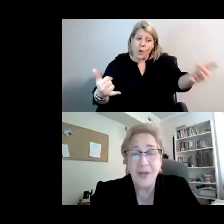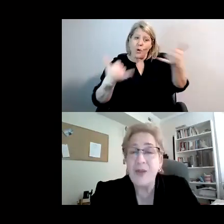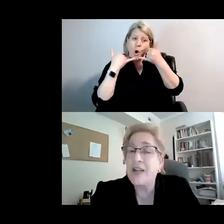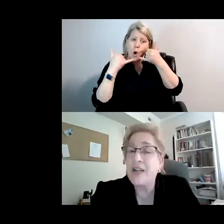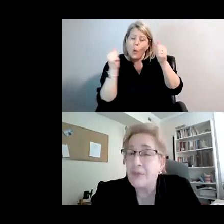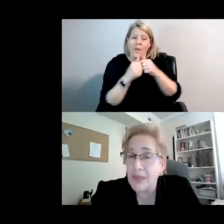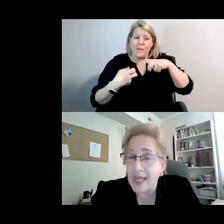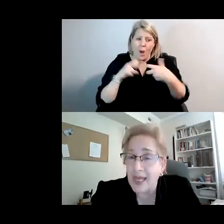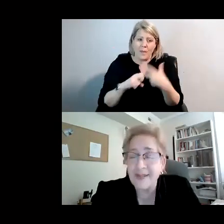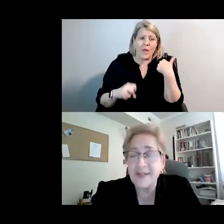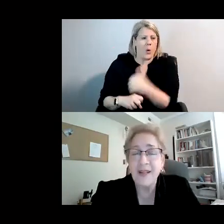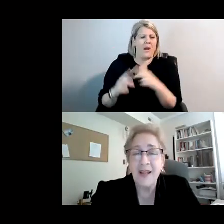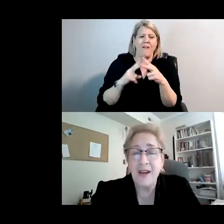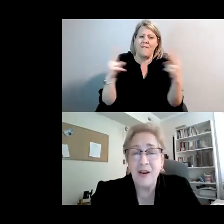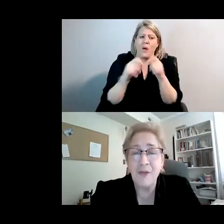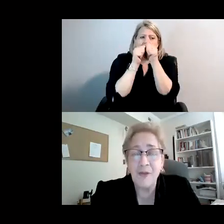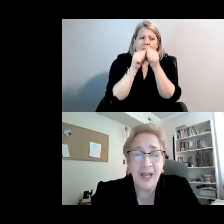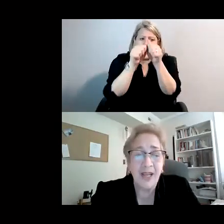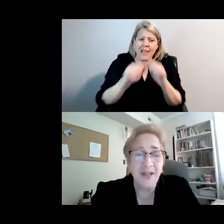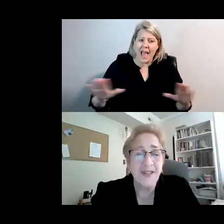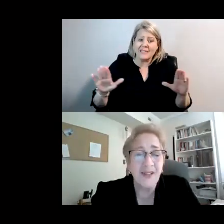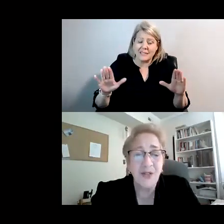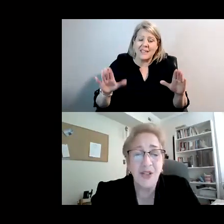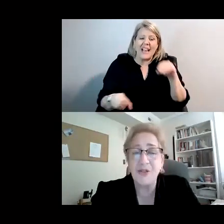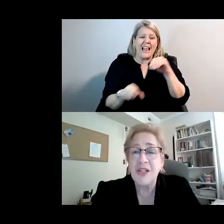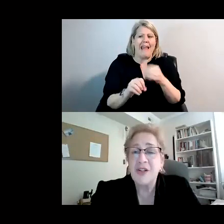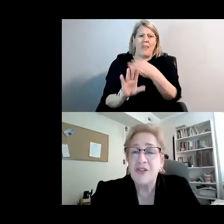And we have been blessed over the past six, seven years,